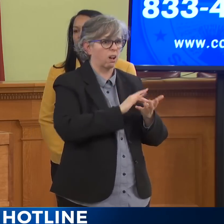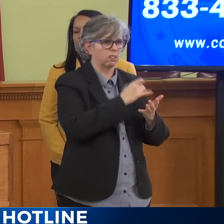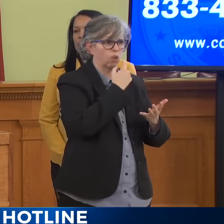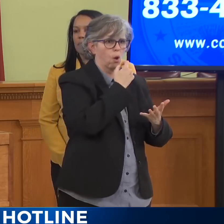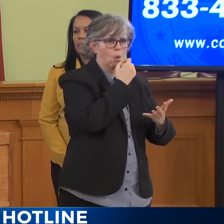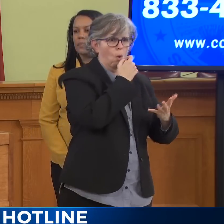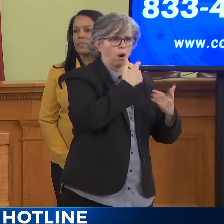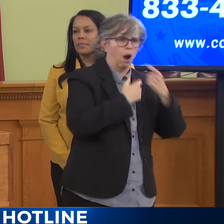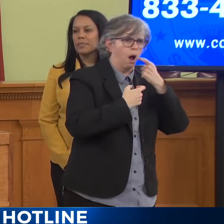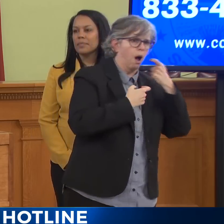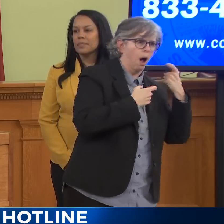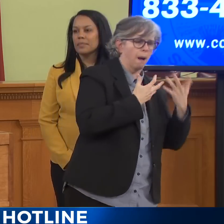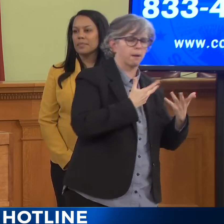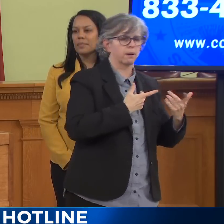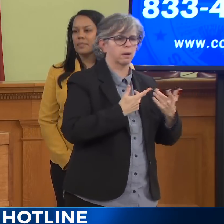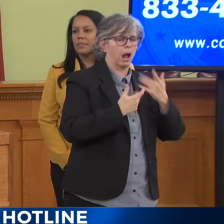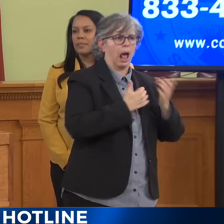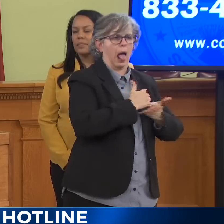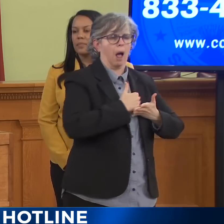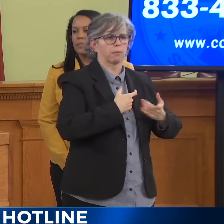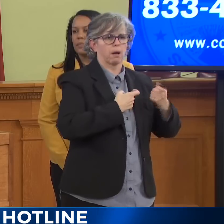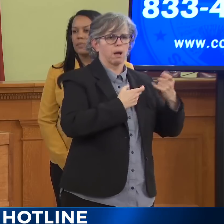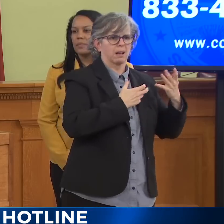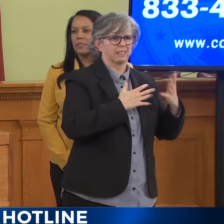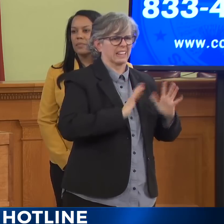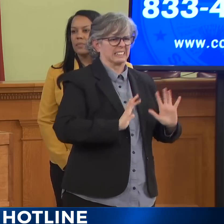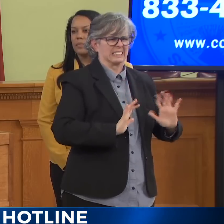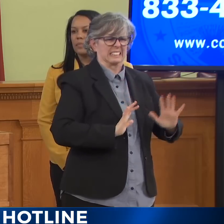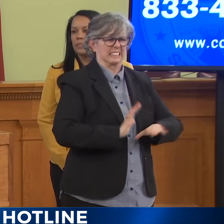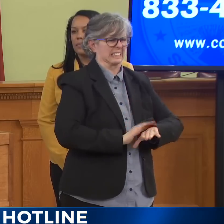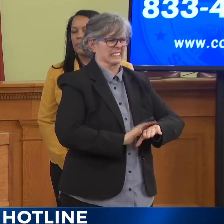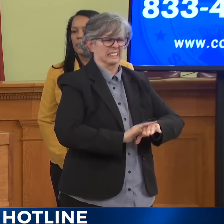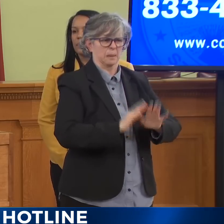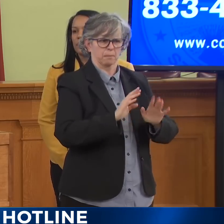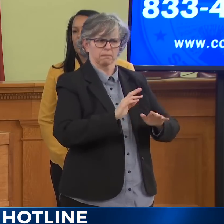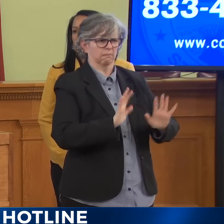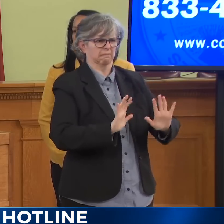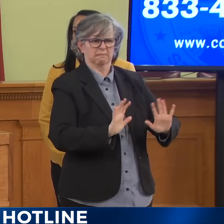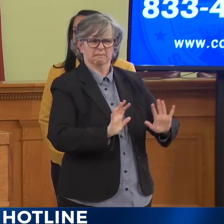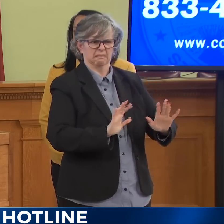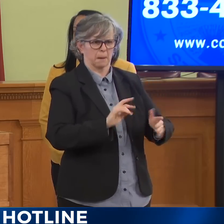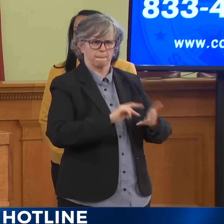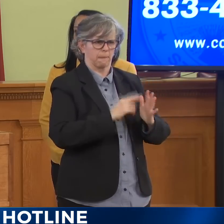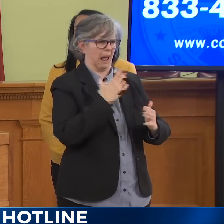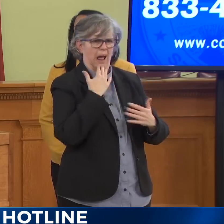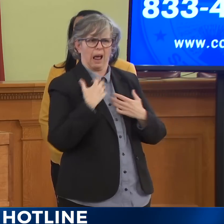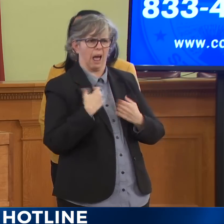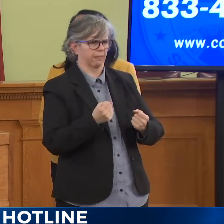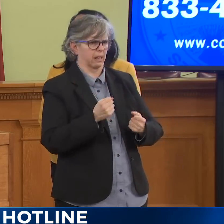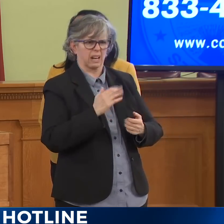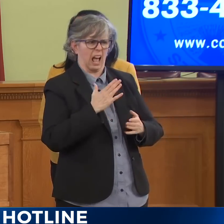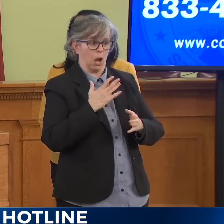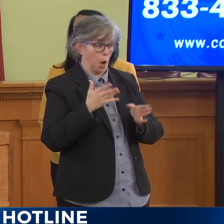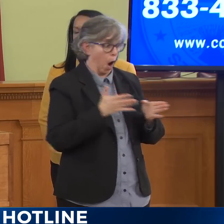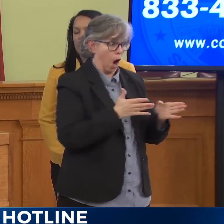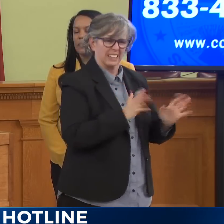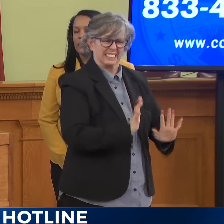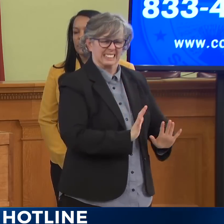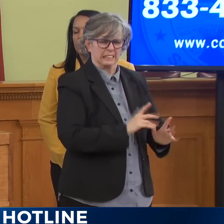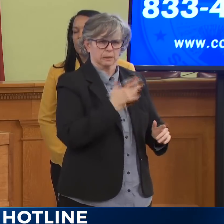OUT TO GET HELP FOR STRESS MANAGEMENT AS WELL. OFTENTIMES AND PEOPLE PILL INCREASED ANXIETY OR STRESS THEY TURNED OUT CALL, DRUGS OR OTHER SUBSTANCES MORE TO HELP